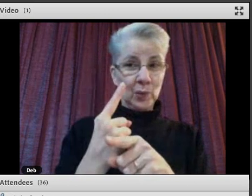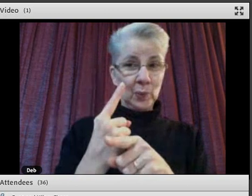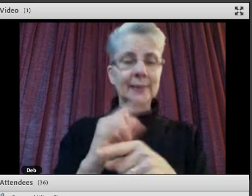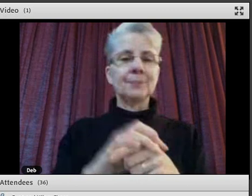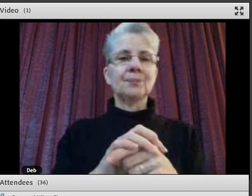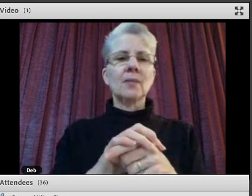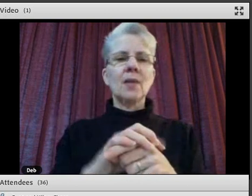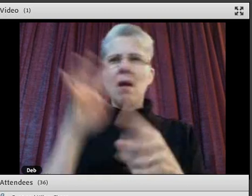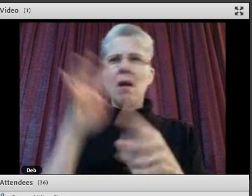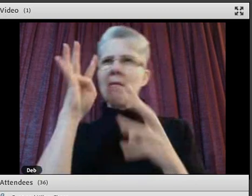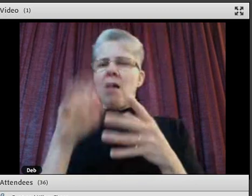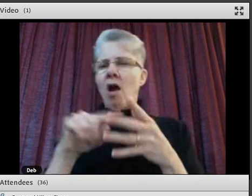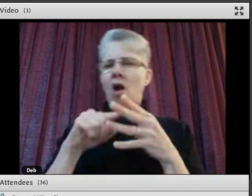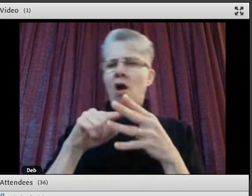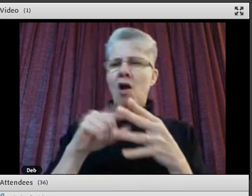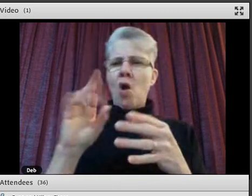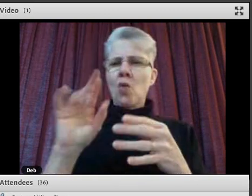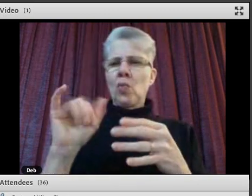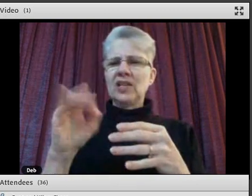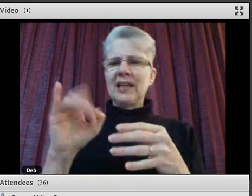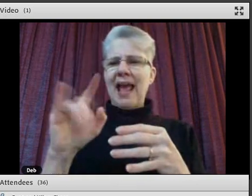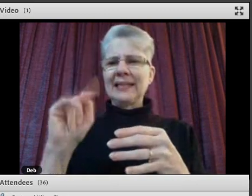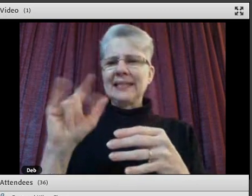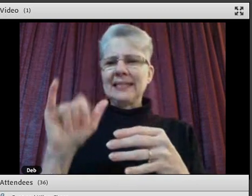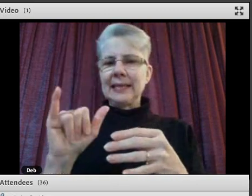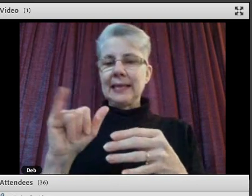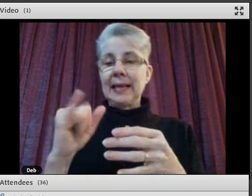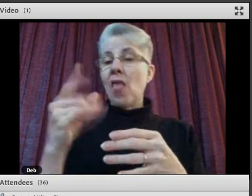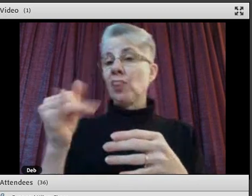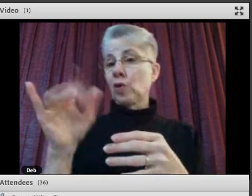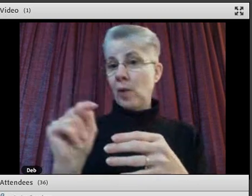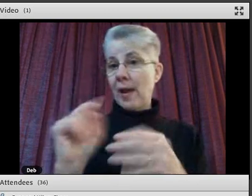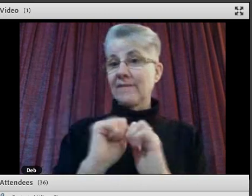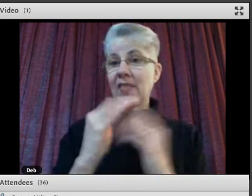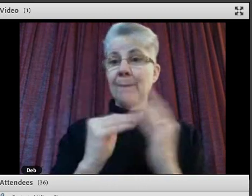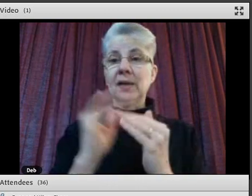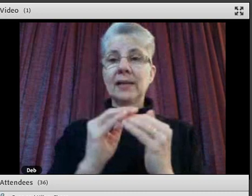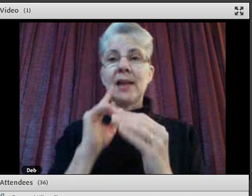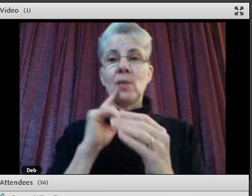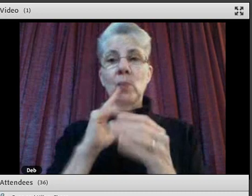the originality, the craft of how they built it, and we also really dig into making sure